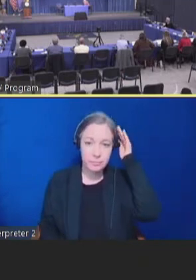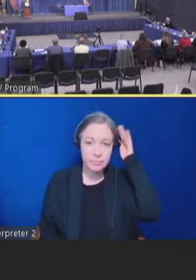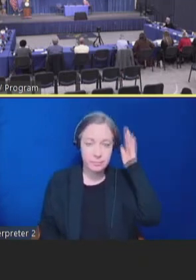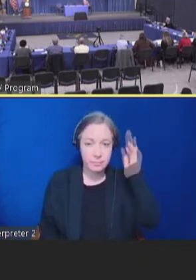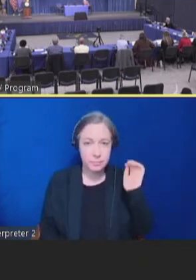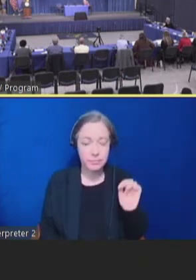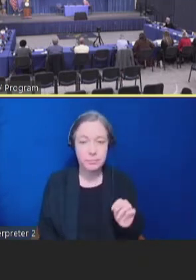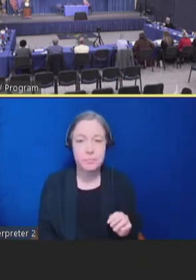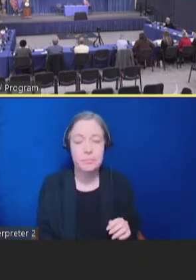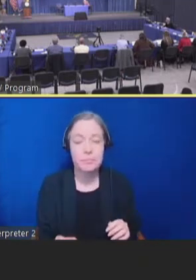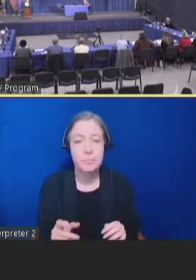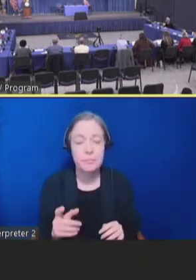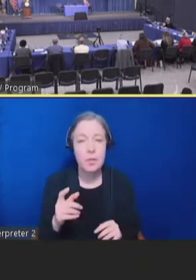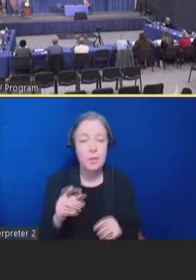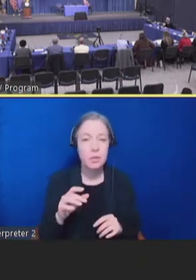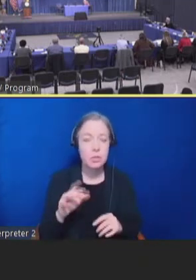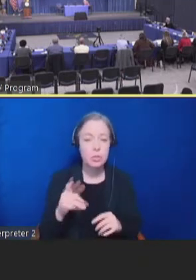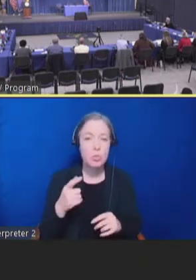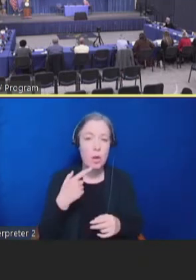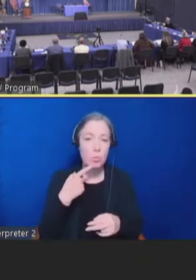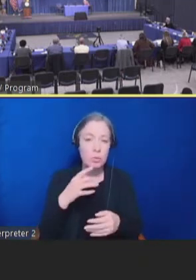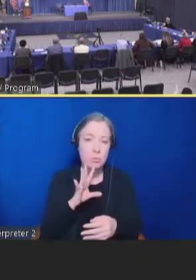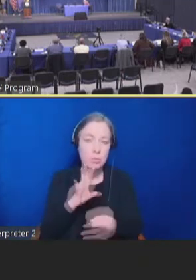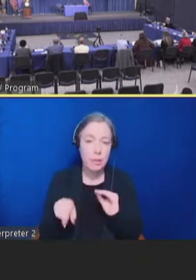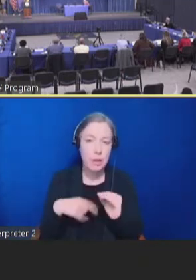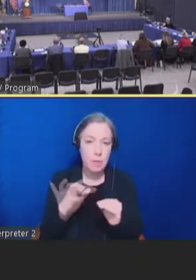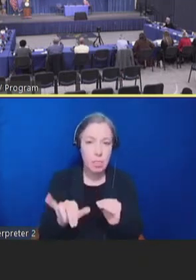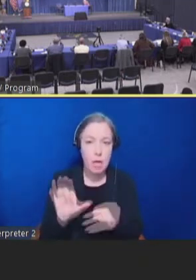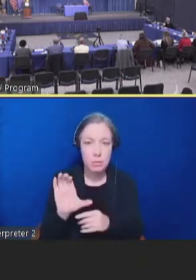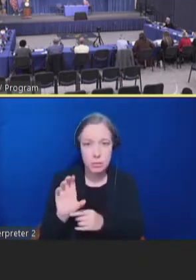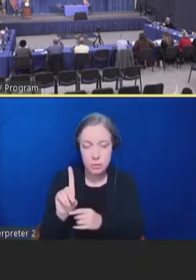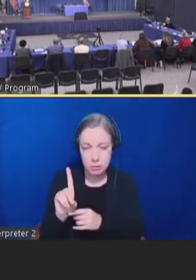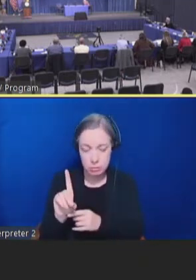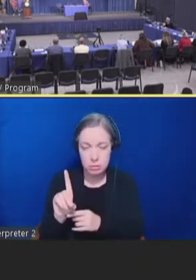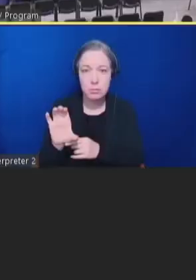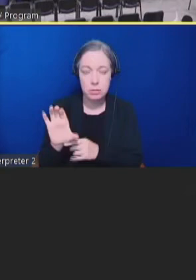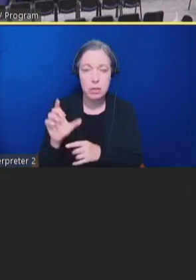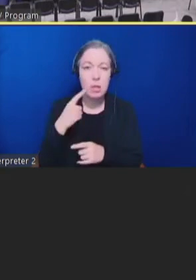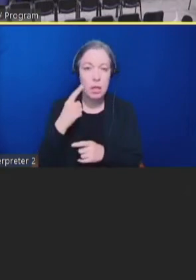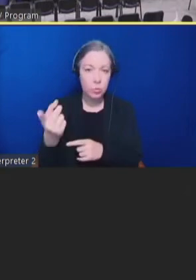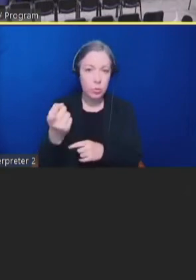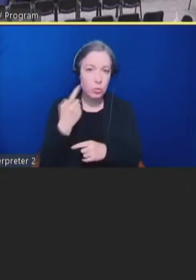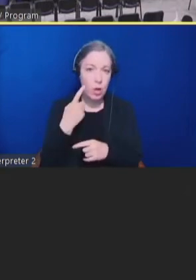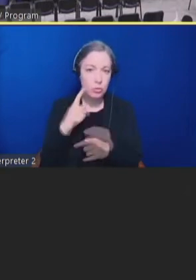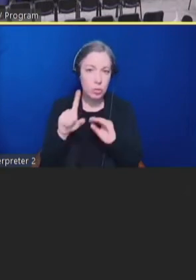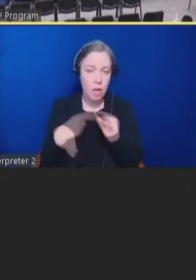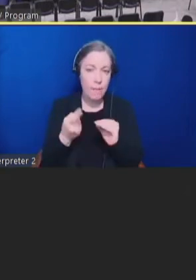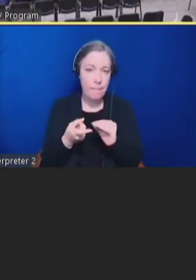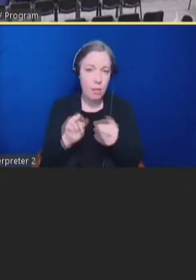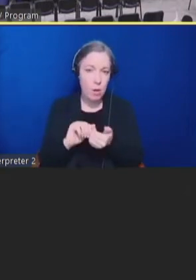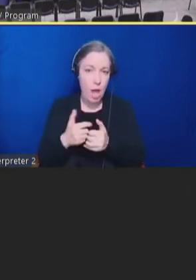with the upcoming -- you know, increasing confidence, especially in just vaccines in